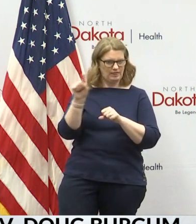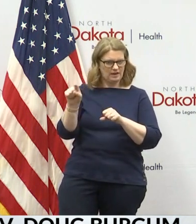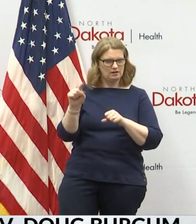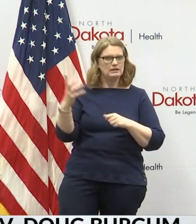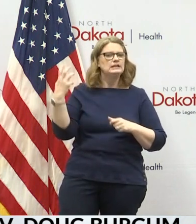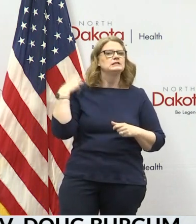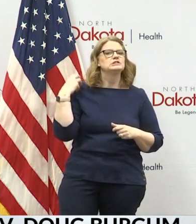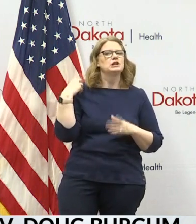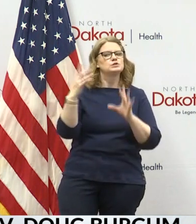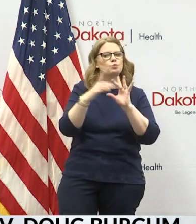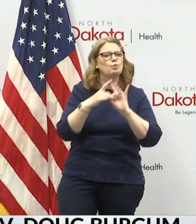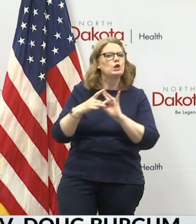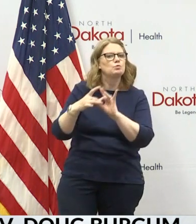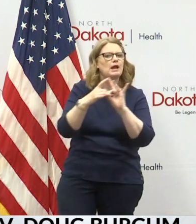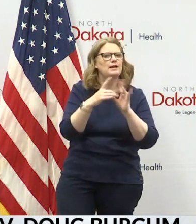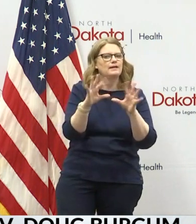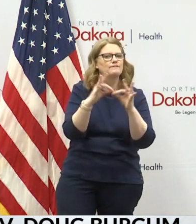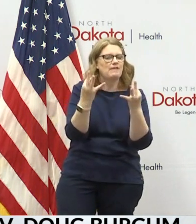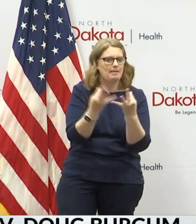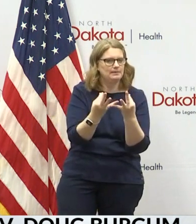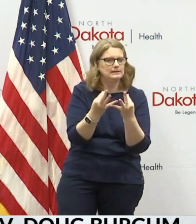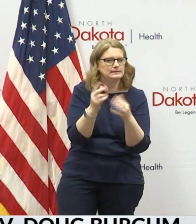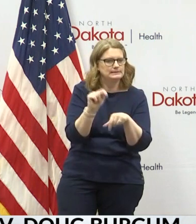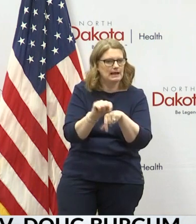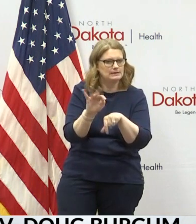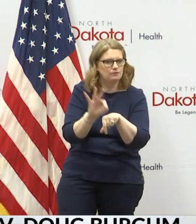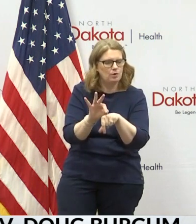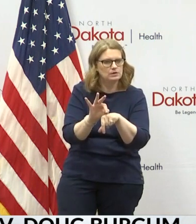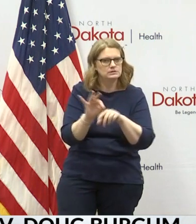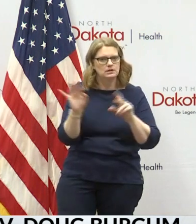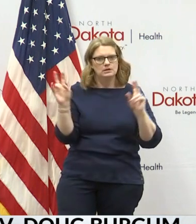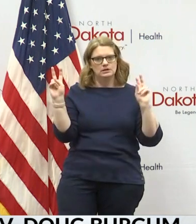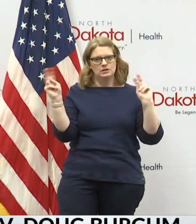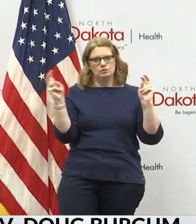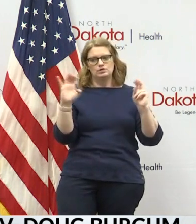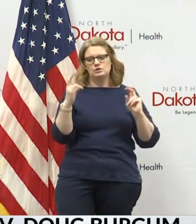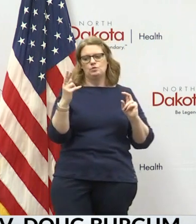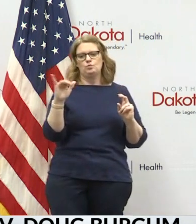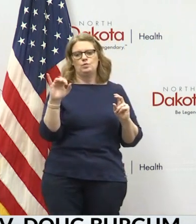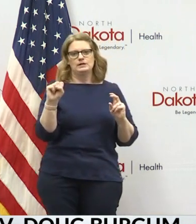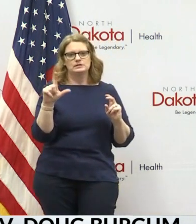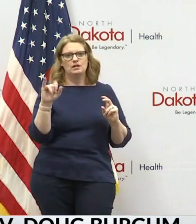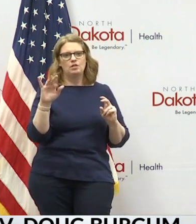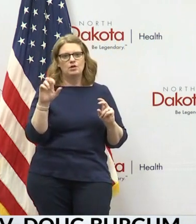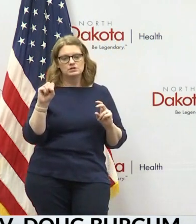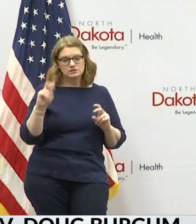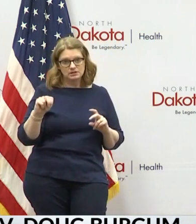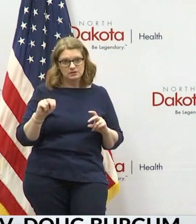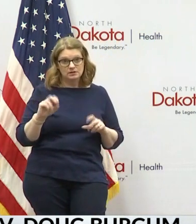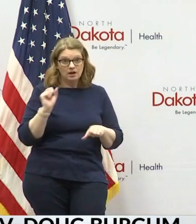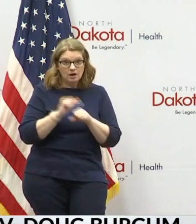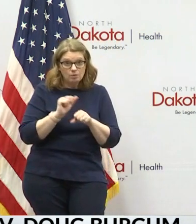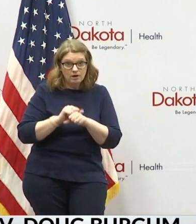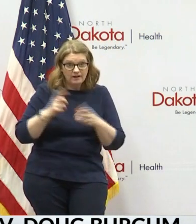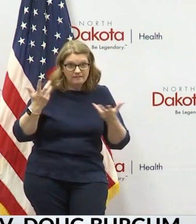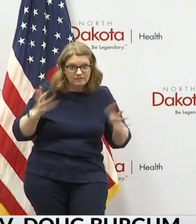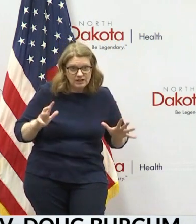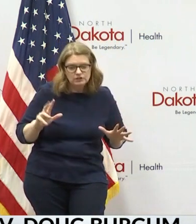CHRIS, WHO IS A RESIDENT OF A LONG-TERM CARE FACILITY BUT WORKS FROM THERE, CHAIRS THE REUNITING FAMILIES TASK FORCE, SO THIS IS A QUOTE FROM CHRIS